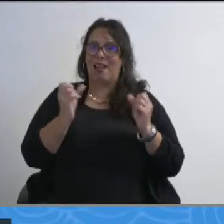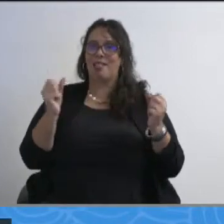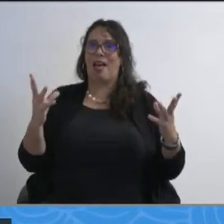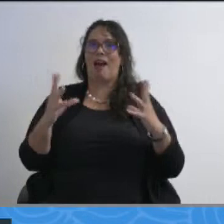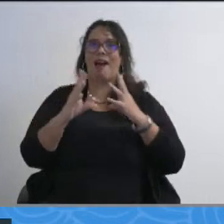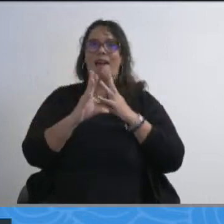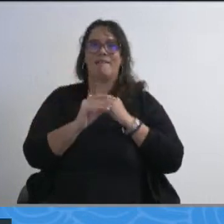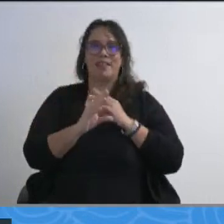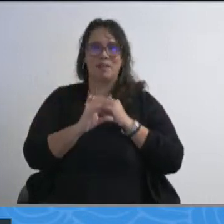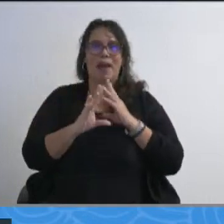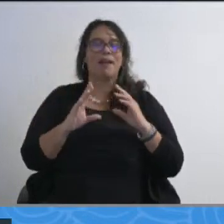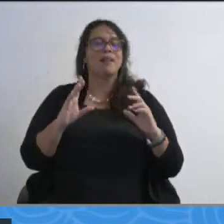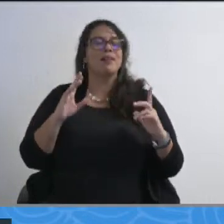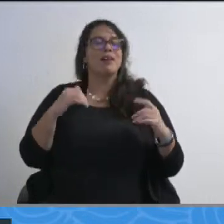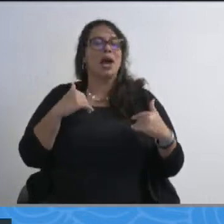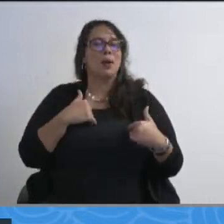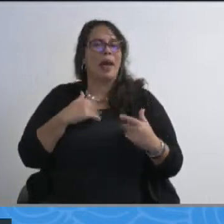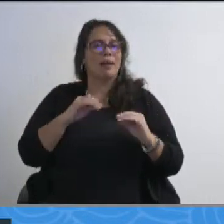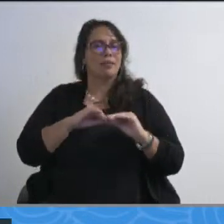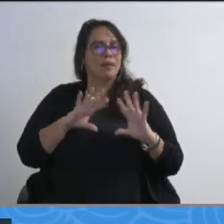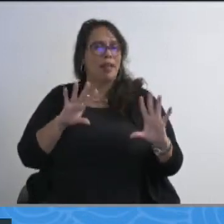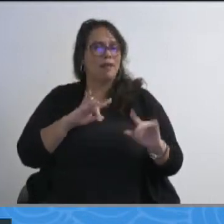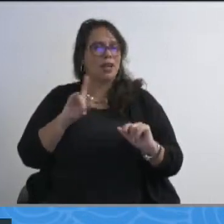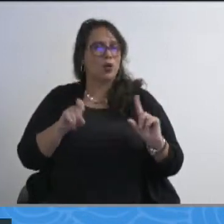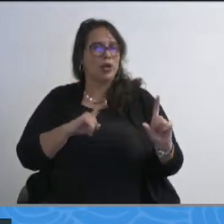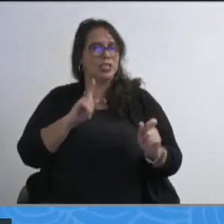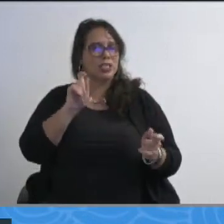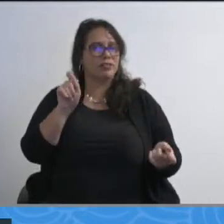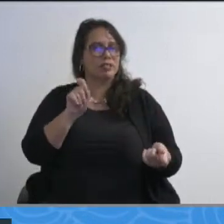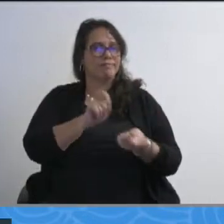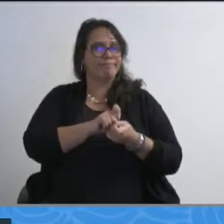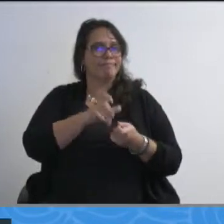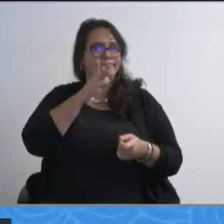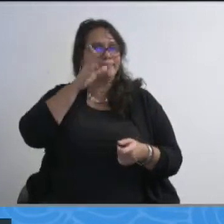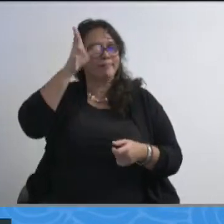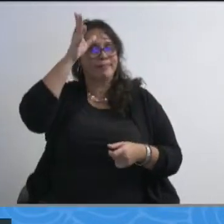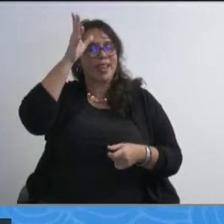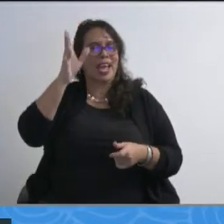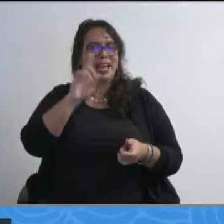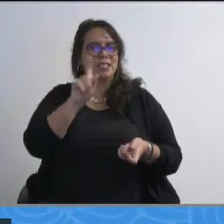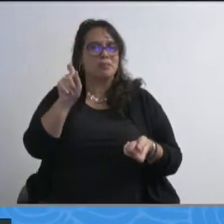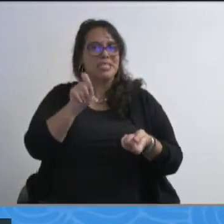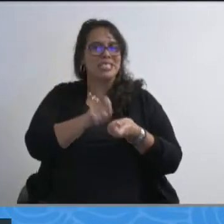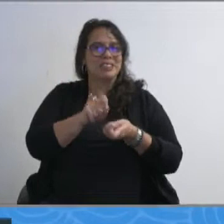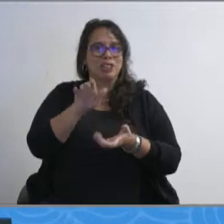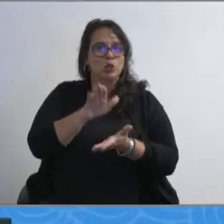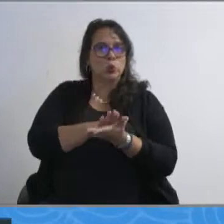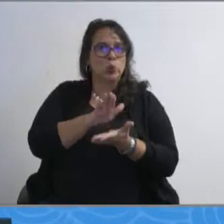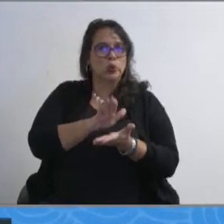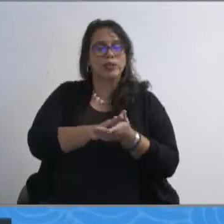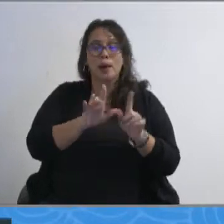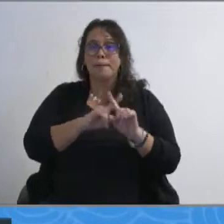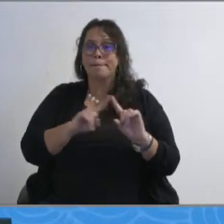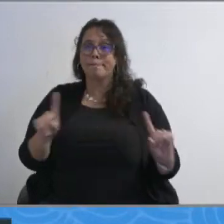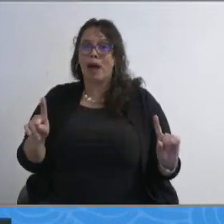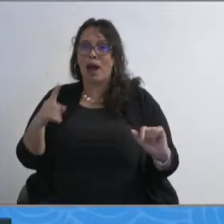we did have clarifying questions for specific parents and specific school sites, But we thought it was important